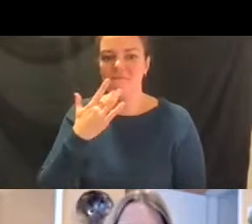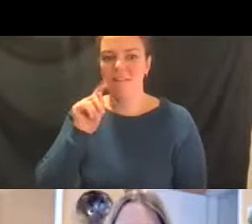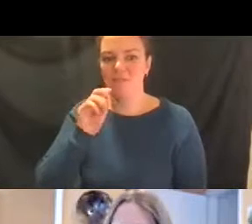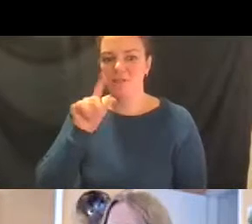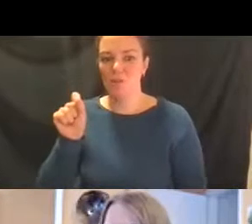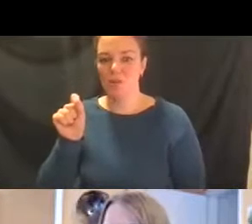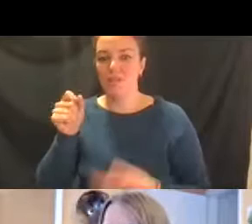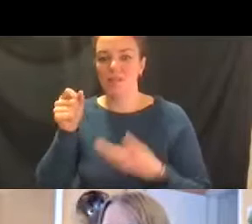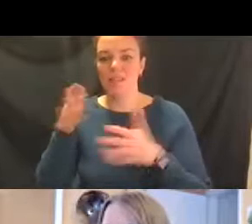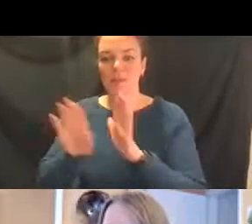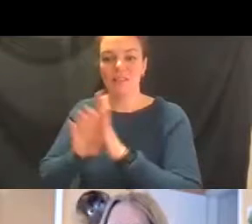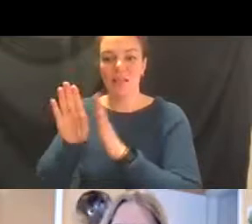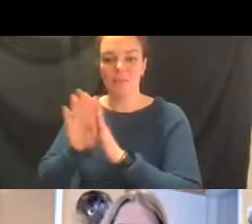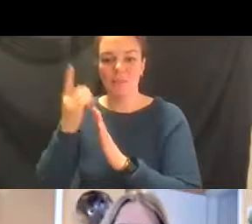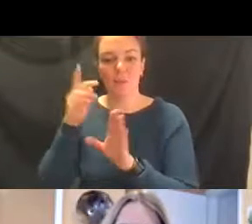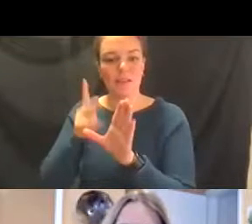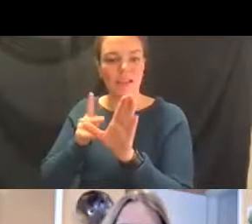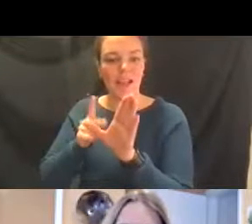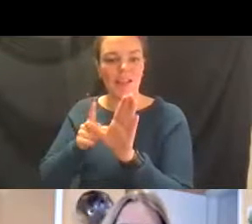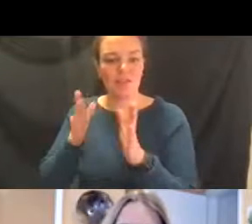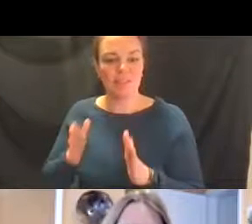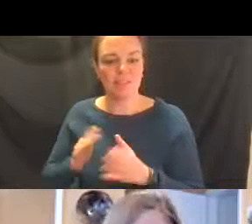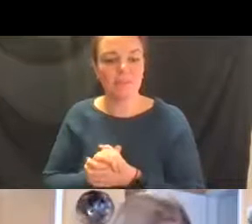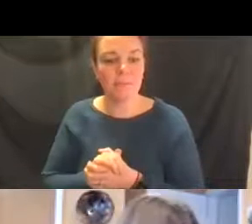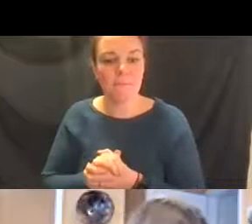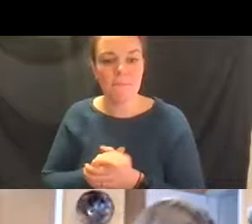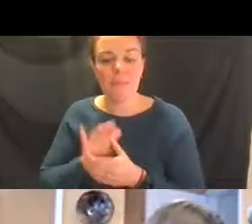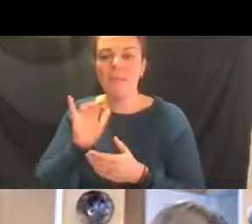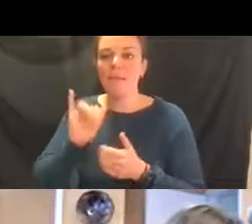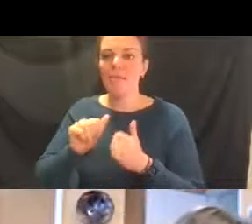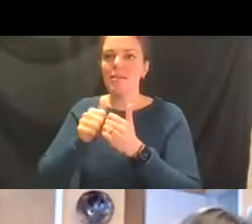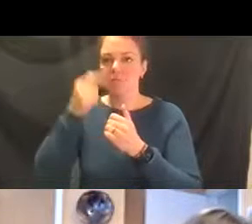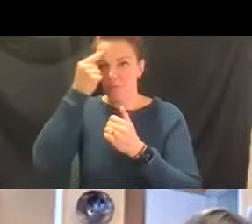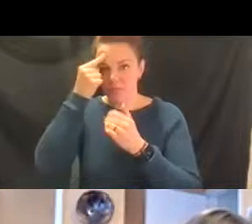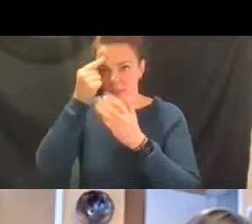psychiatrists. and it's so it's a way to think through it's the logical step-down